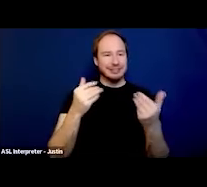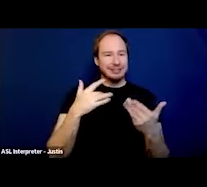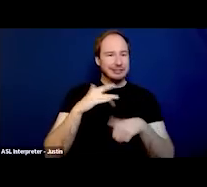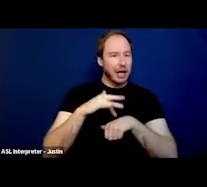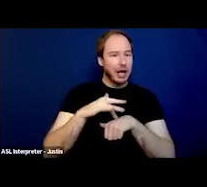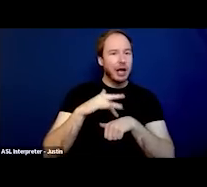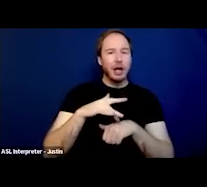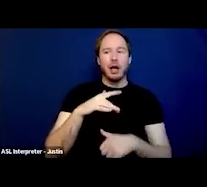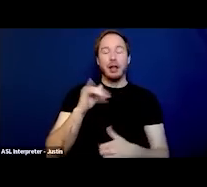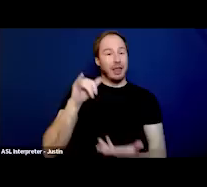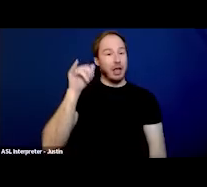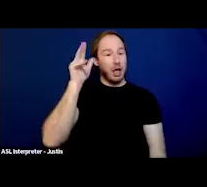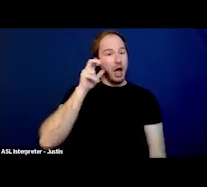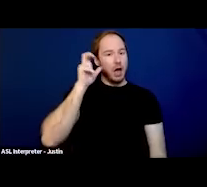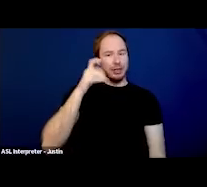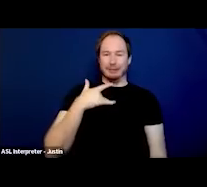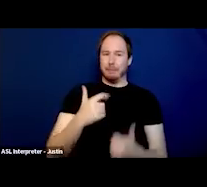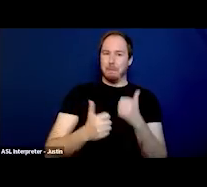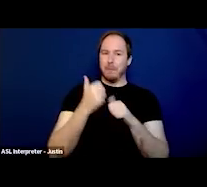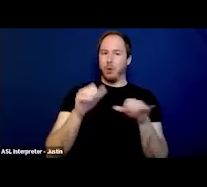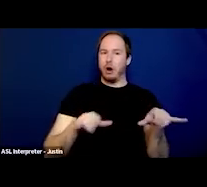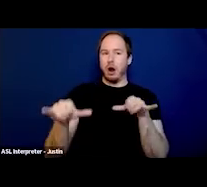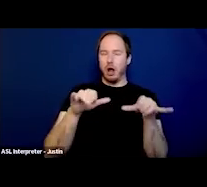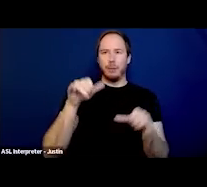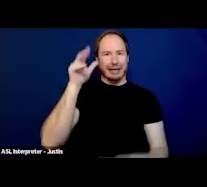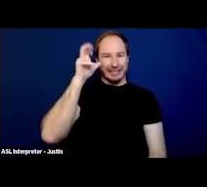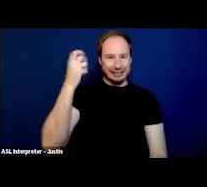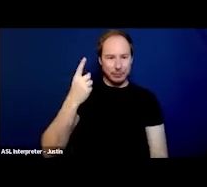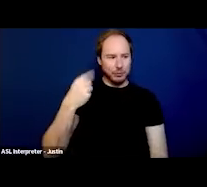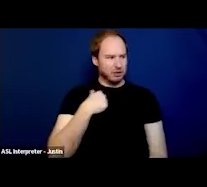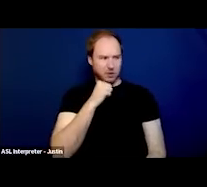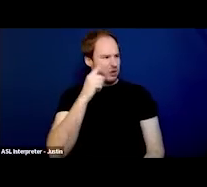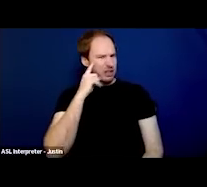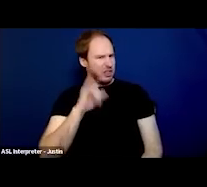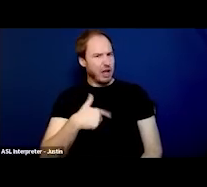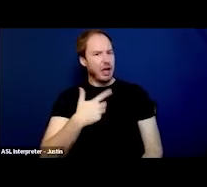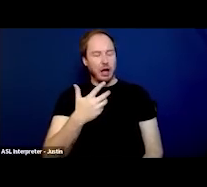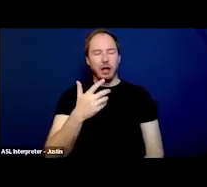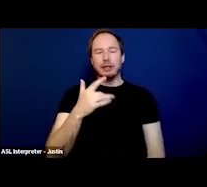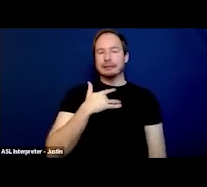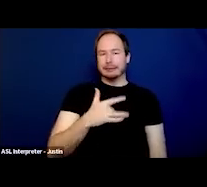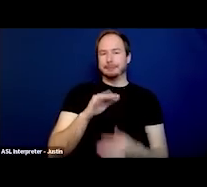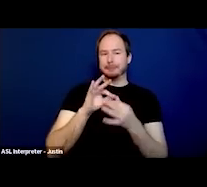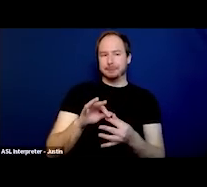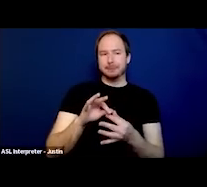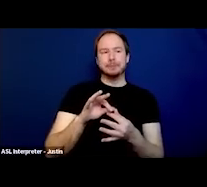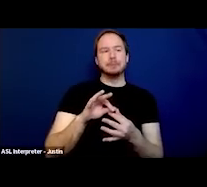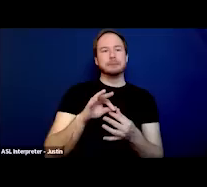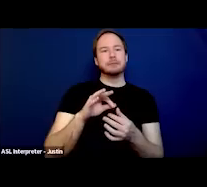The auditory hallucinations are the most common type that people experience with schizophrenia. These are usually in the form of voices that someone hears.